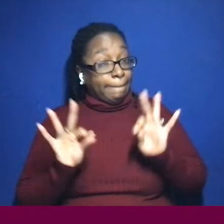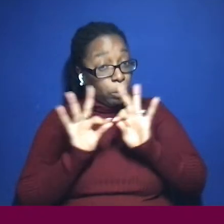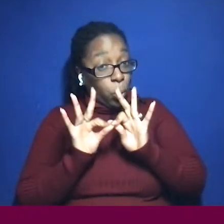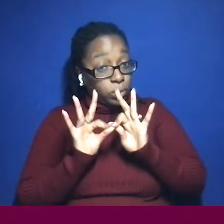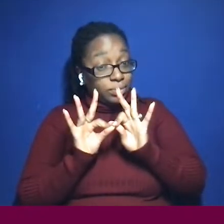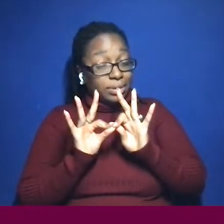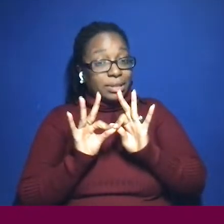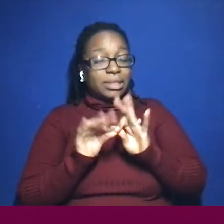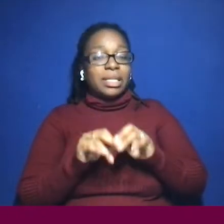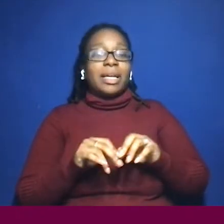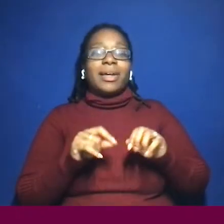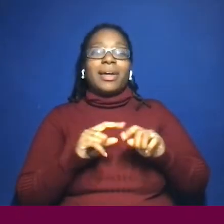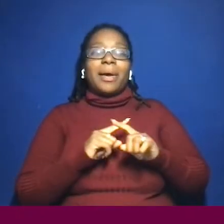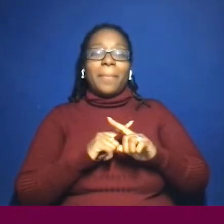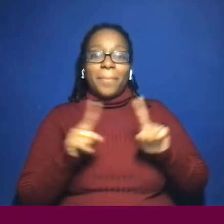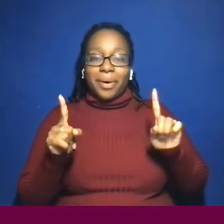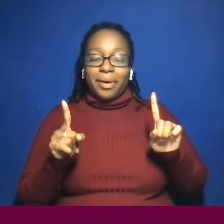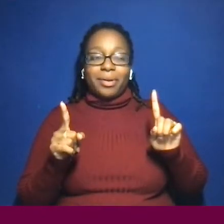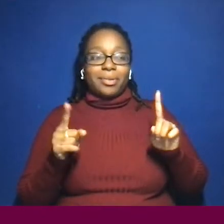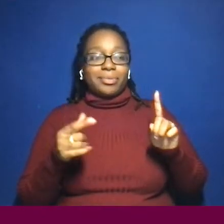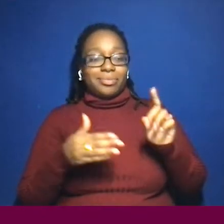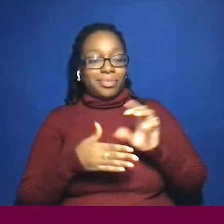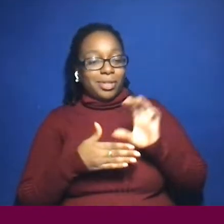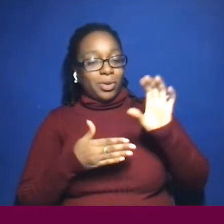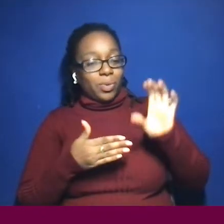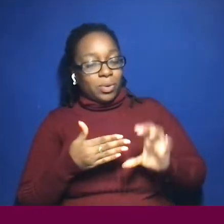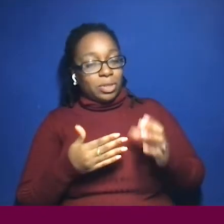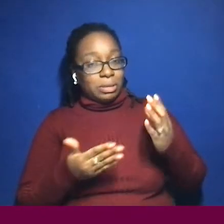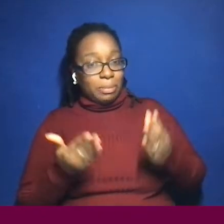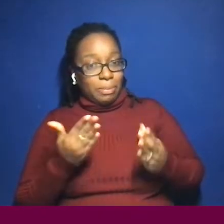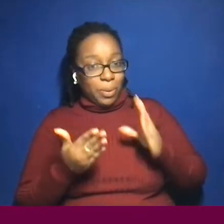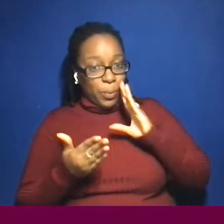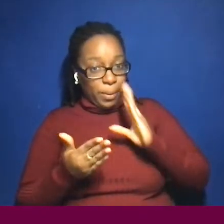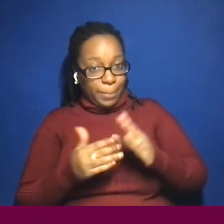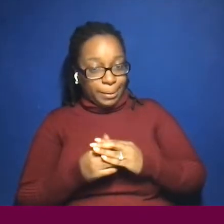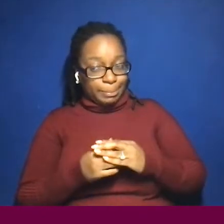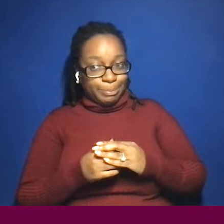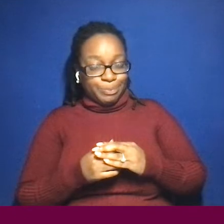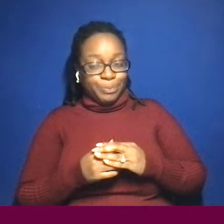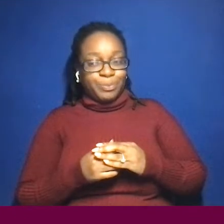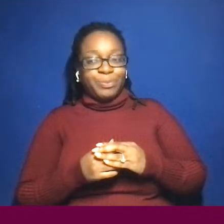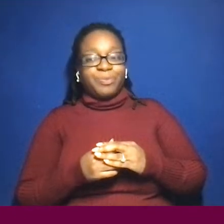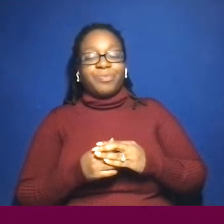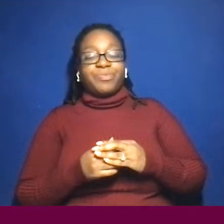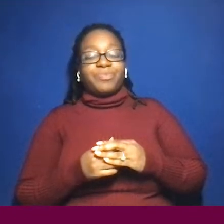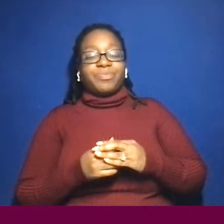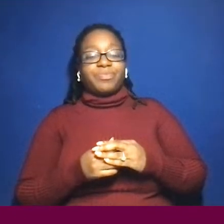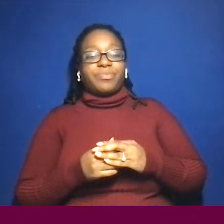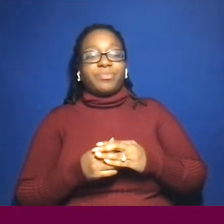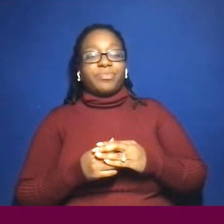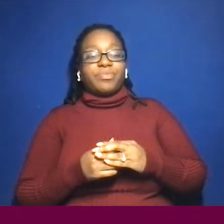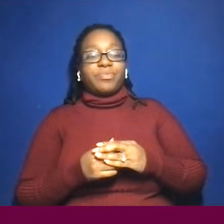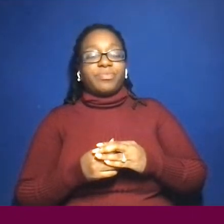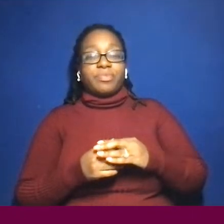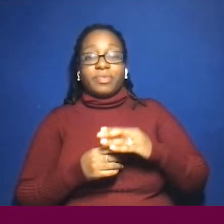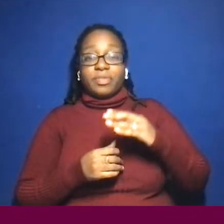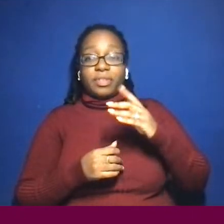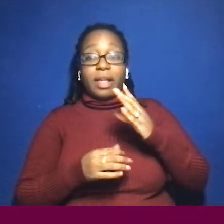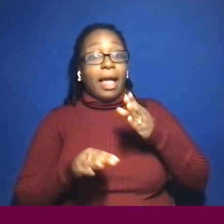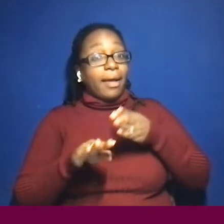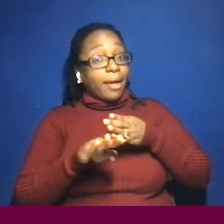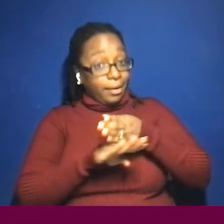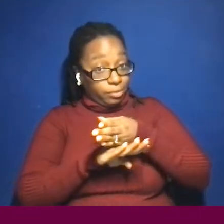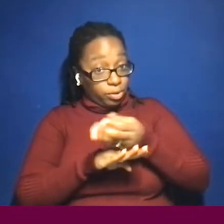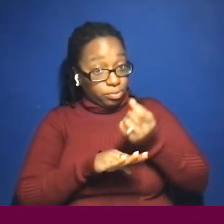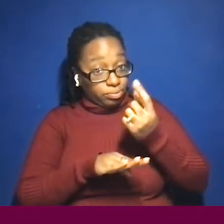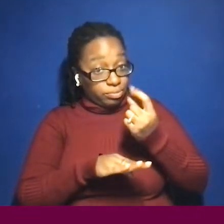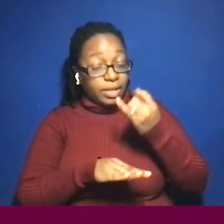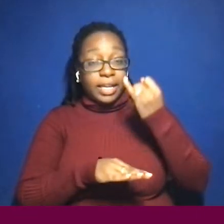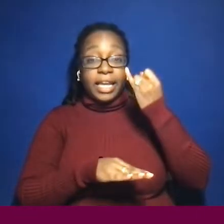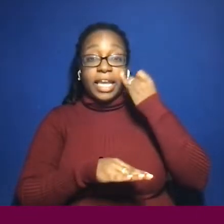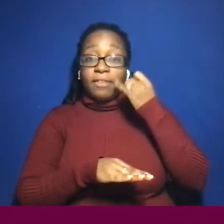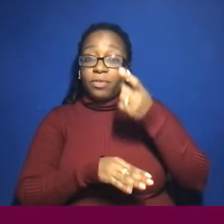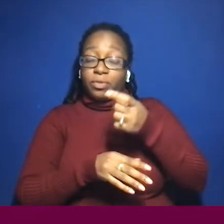only consequences might be after the fact, if you are seeking Medicaid Medicare reimbursement